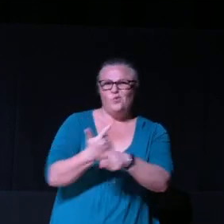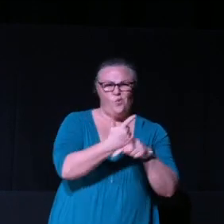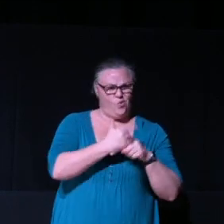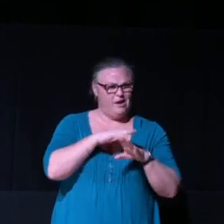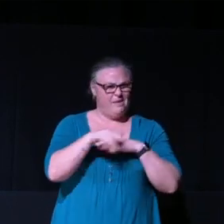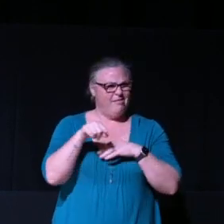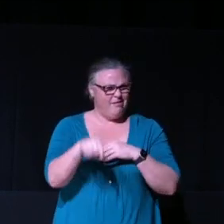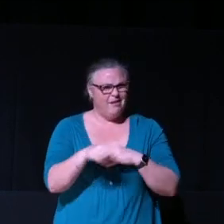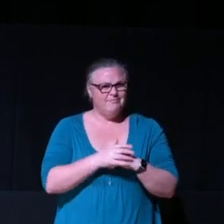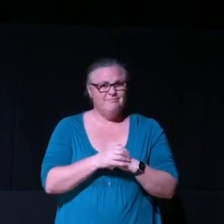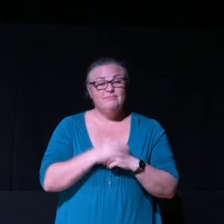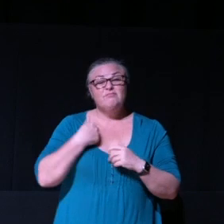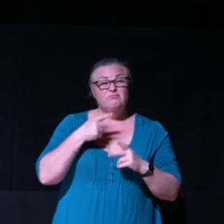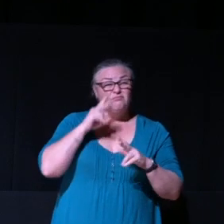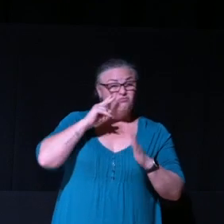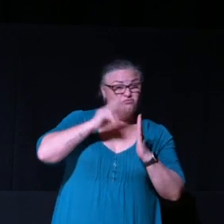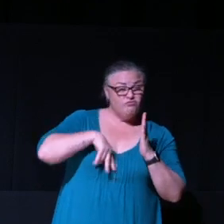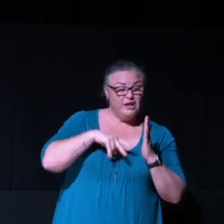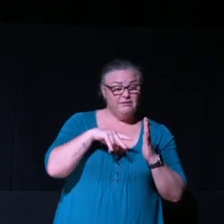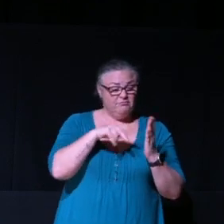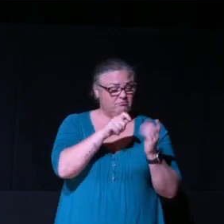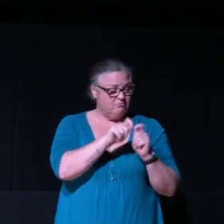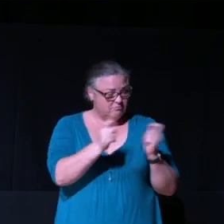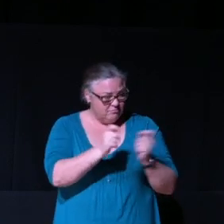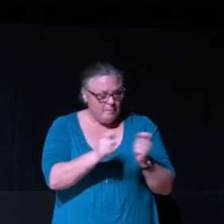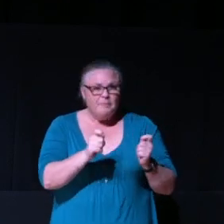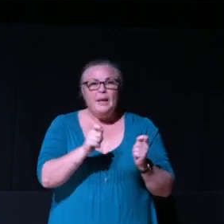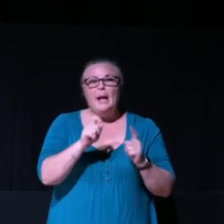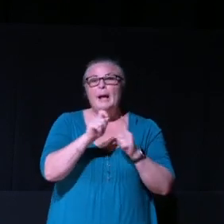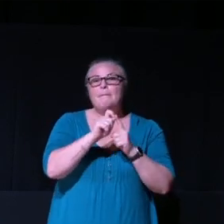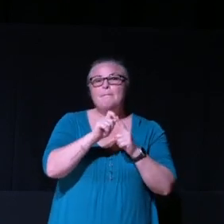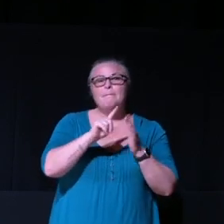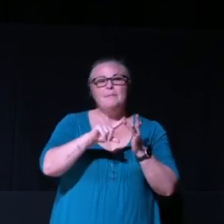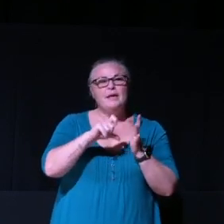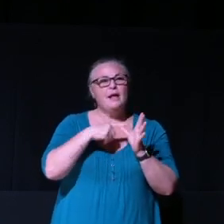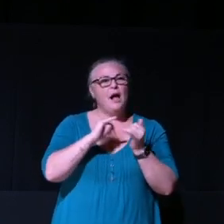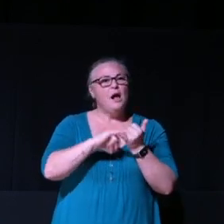in The Guardian about whether Picasso and his art should be cancelled due to his misogyny.